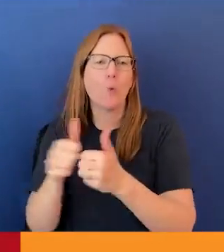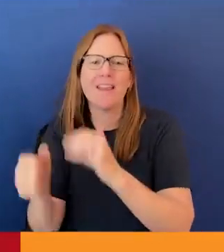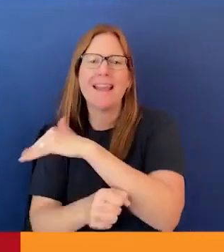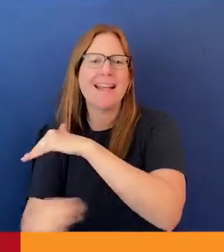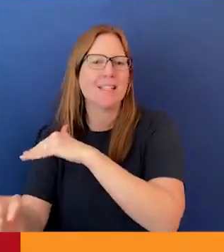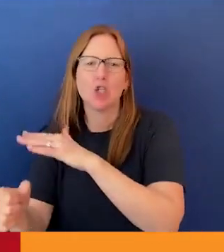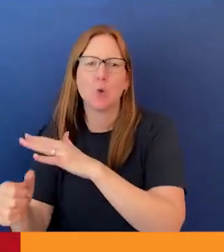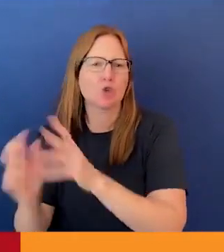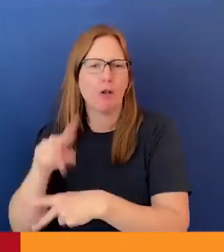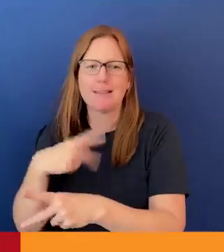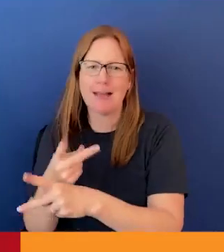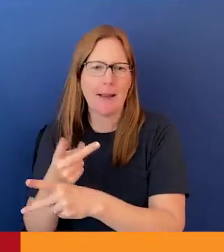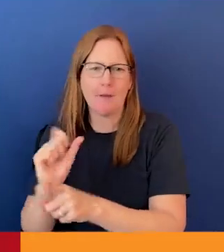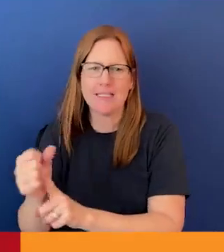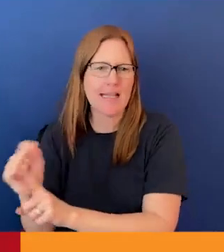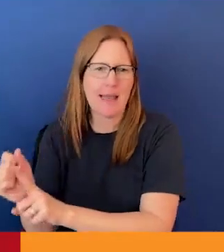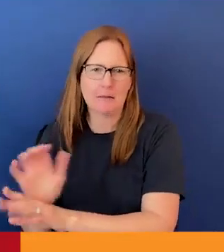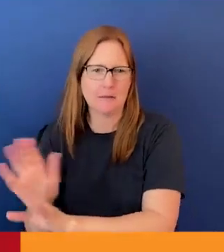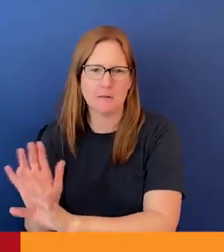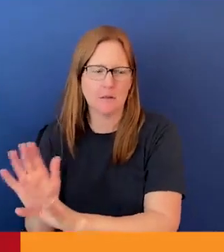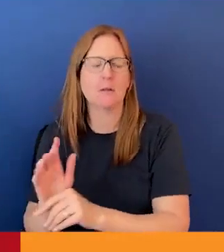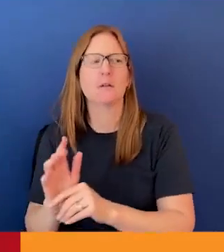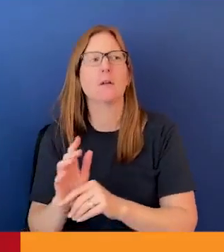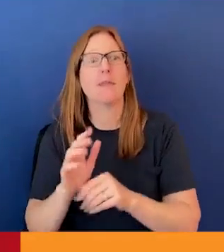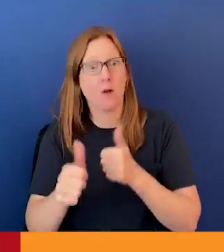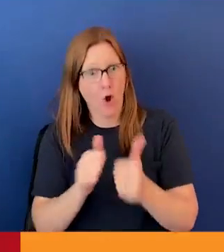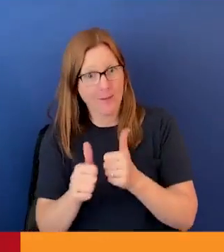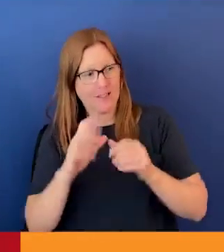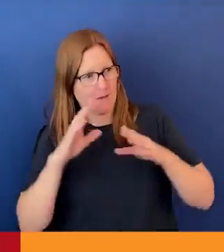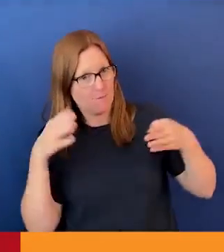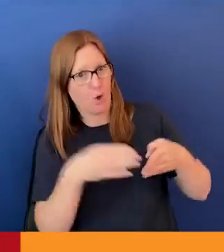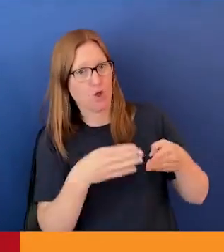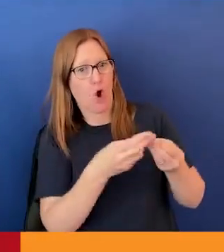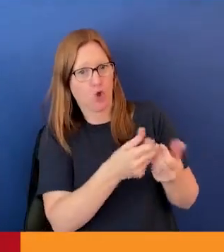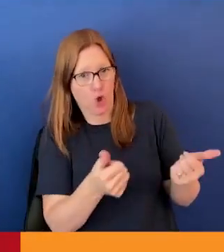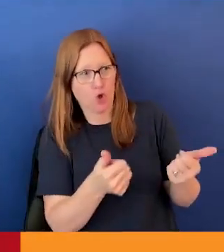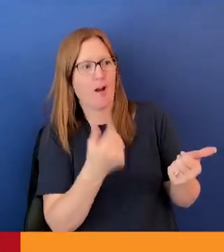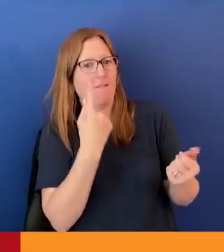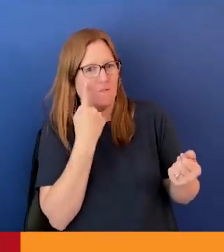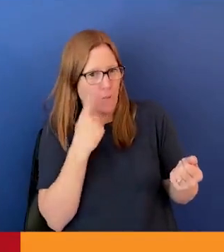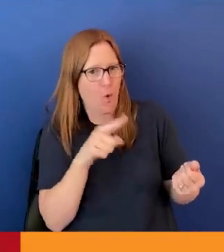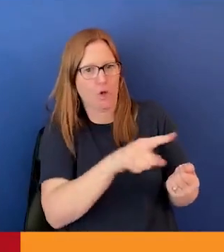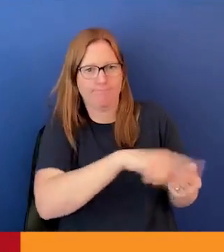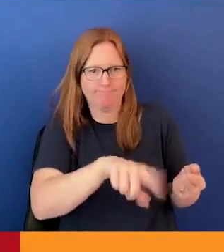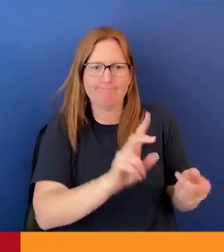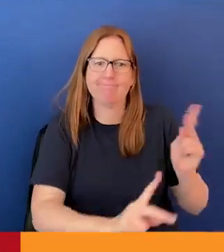And again, our focus, the competition is focused on solutions that would be carried out, to support somebody